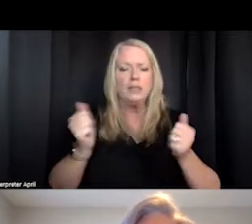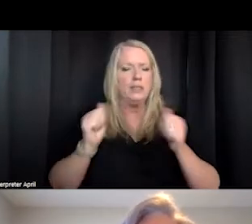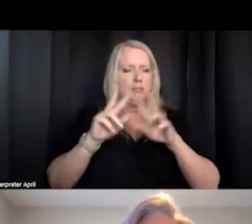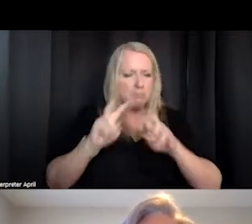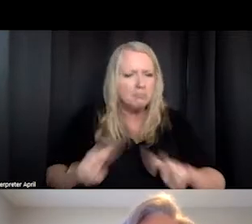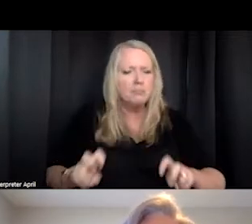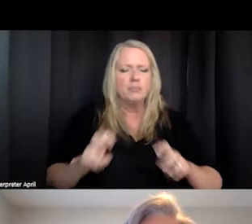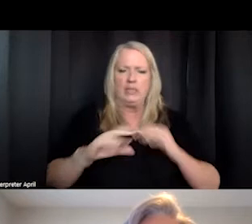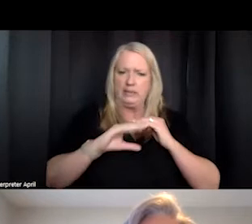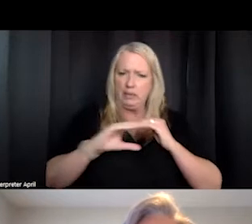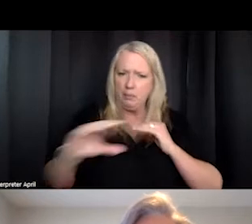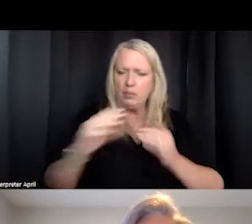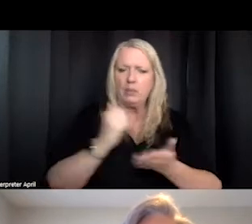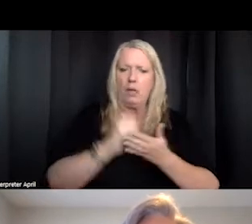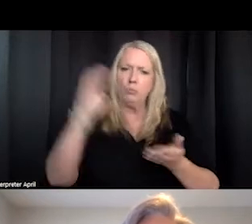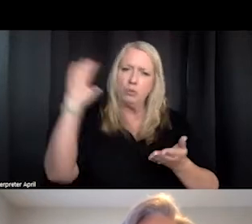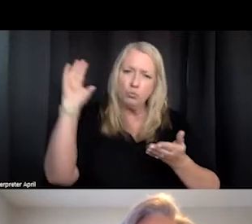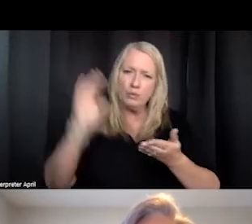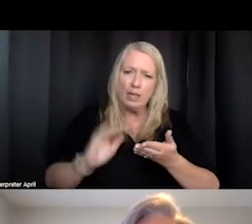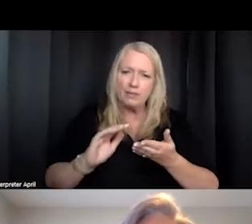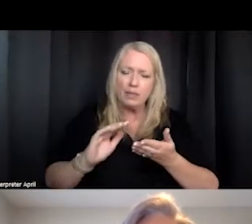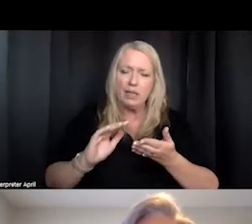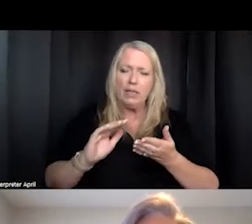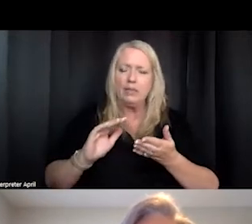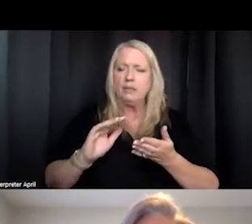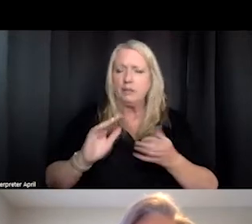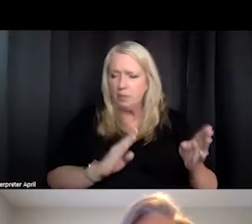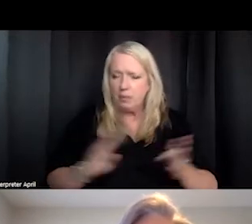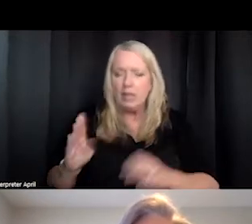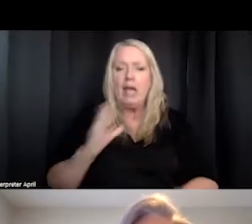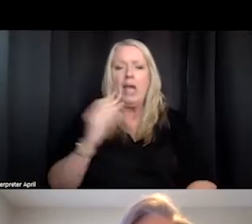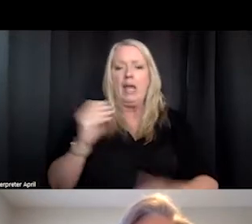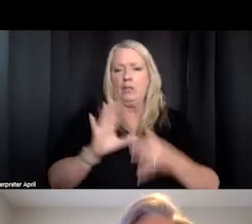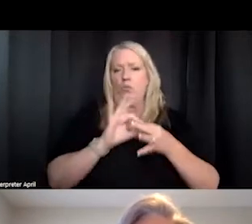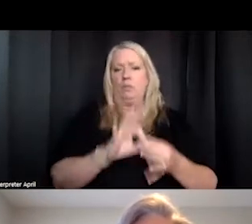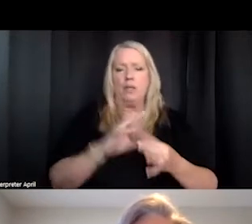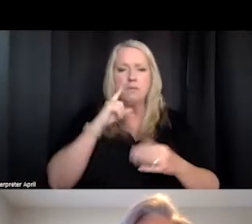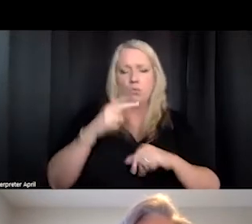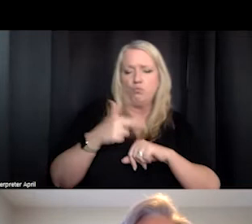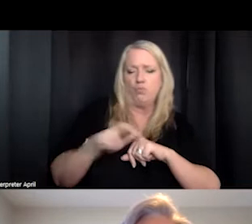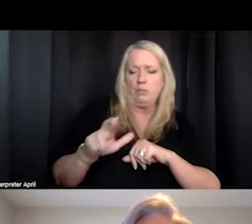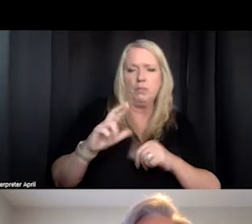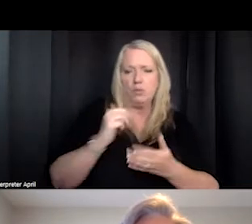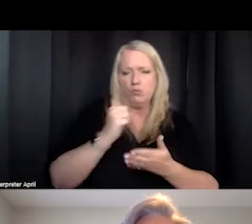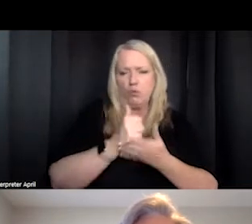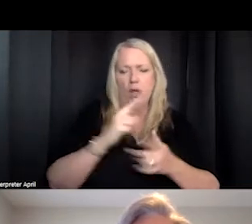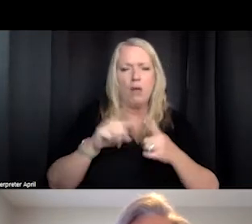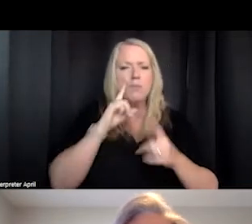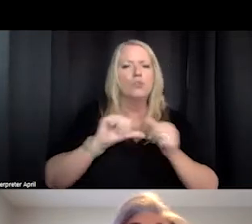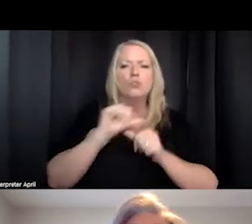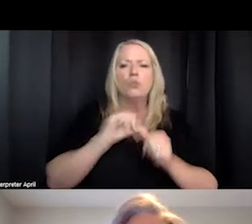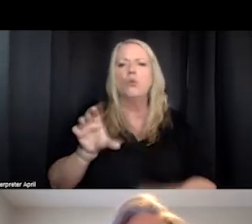DE ESCALATION. AND, COORDINATION WITH, REFERRALS TO HEALTH, SOCIAL AND OTHER SERVICES. THIS STATE